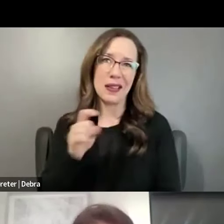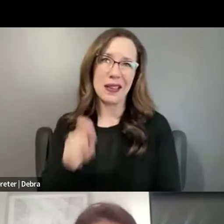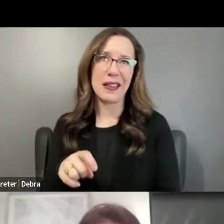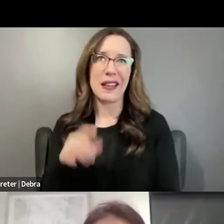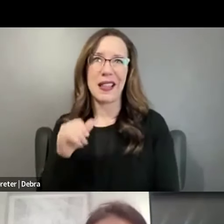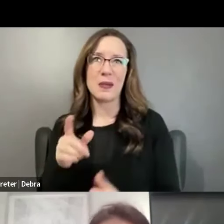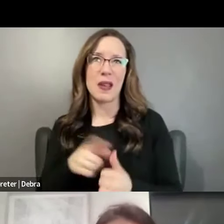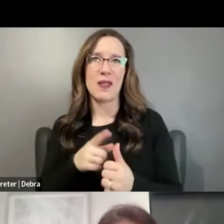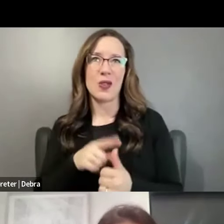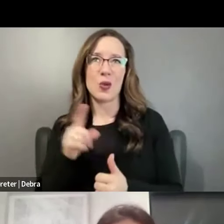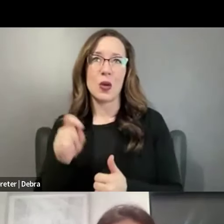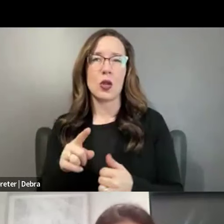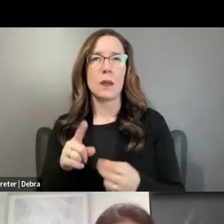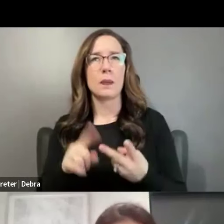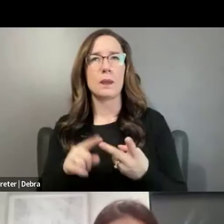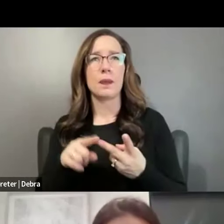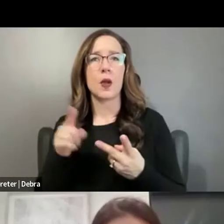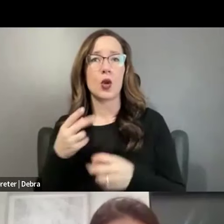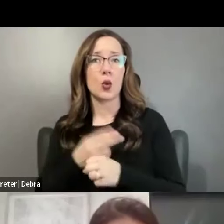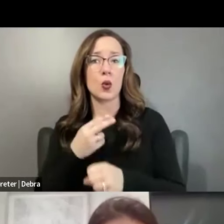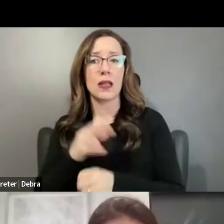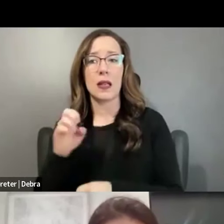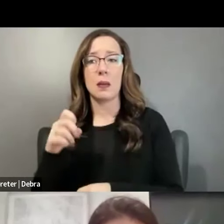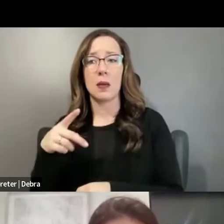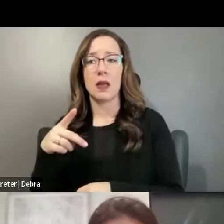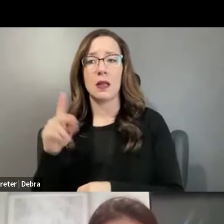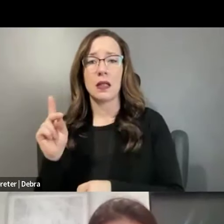And the second one is if you are leveraging EPD data for the construction sector.